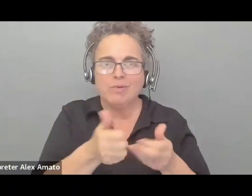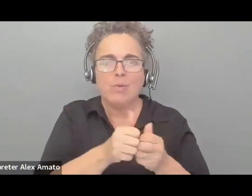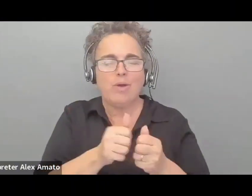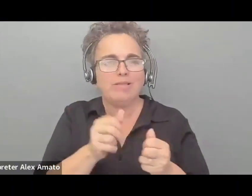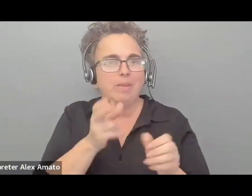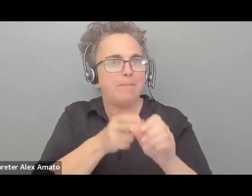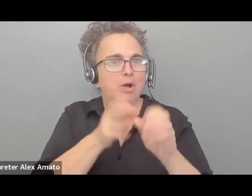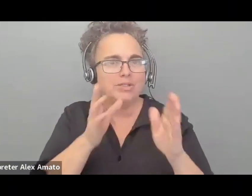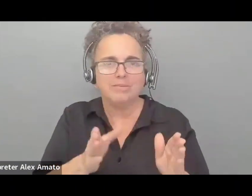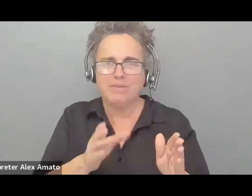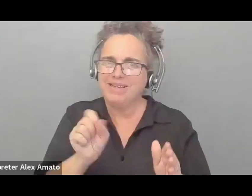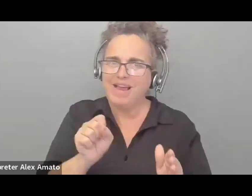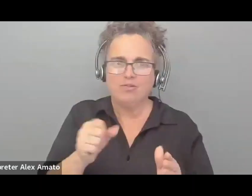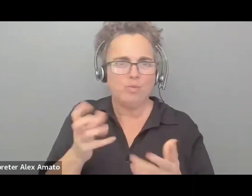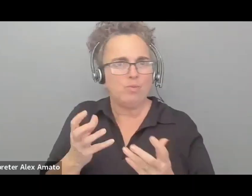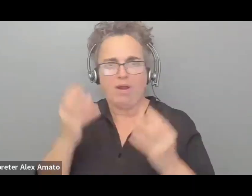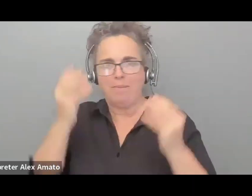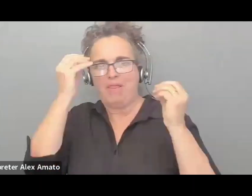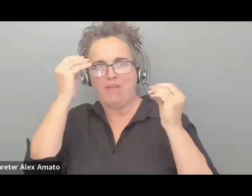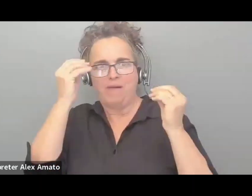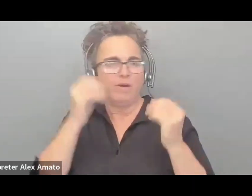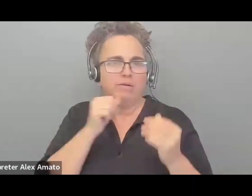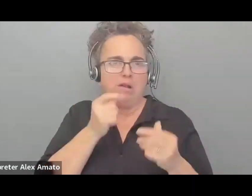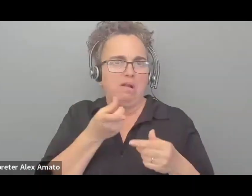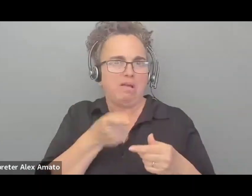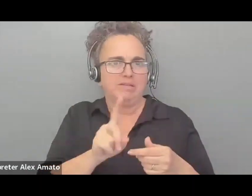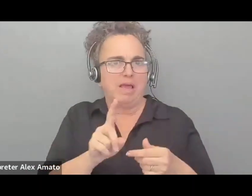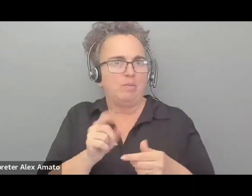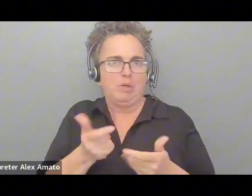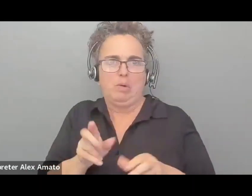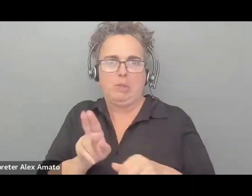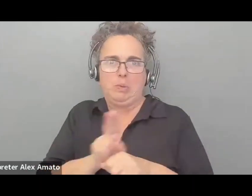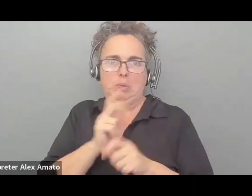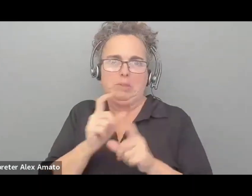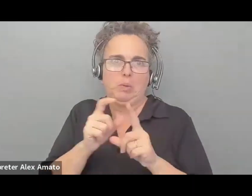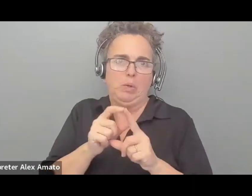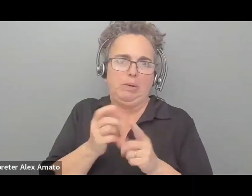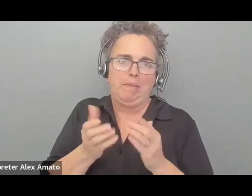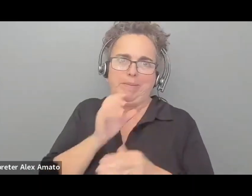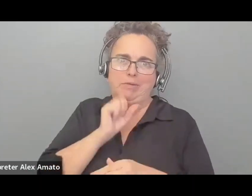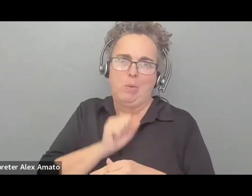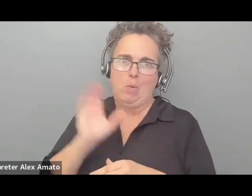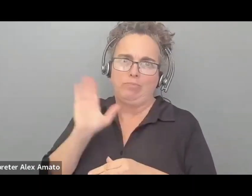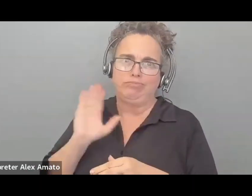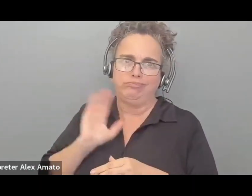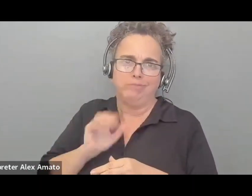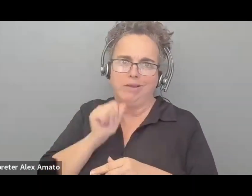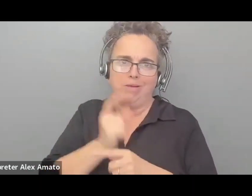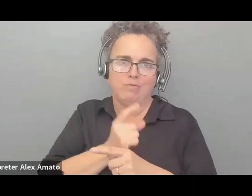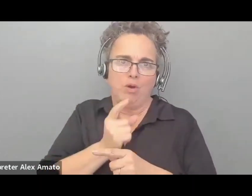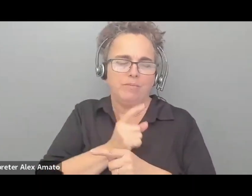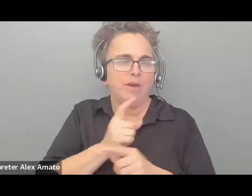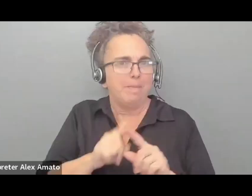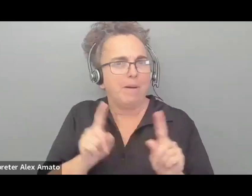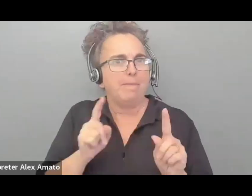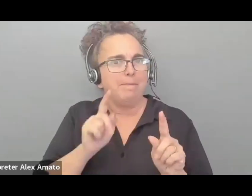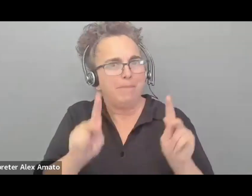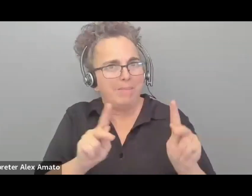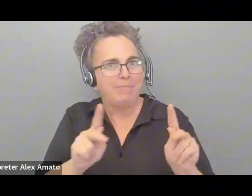and don't offend anyone by accidentally using language that's like out of date or not appropriate but that like truly people want the opportunity more than